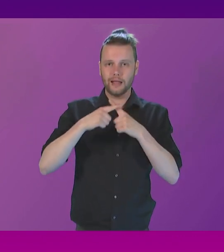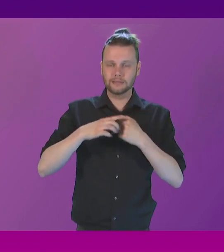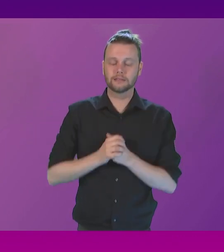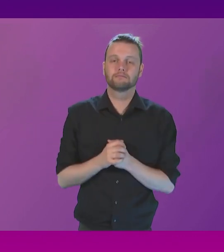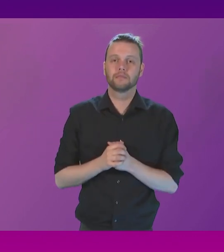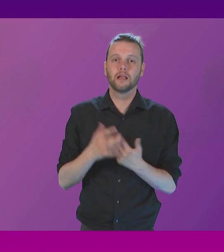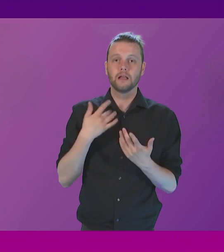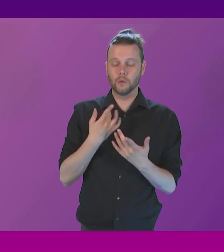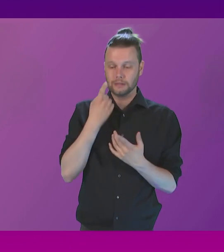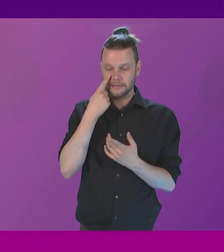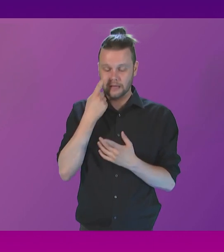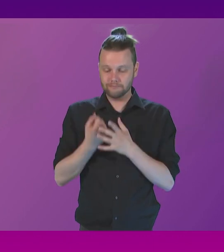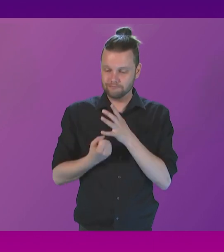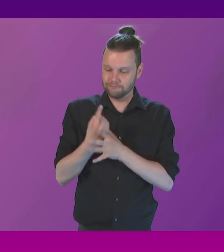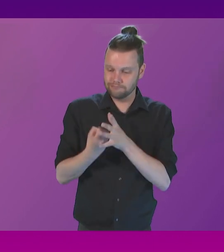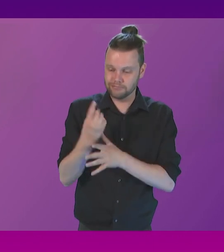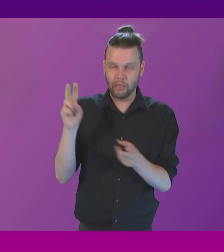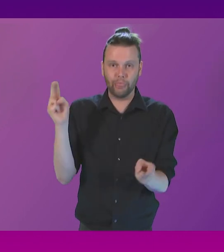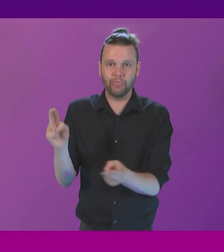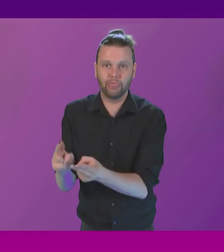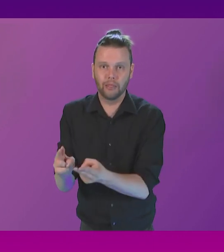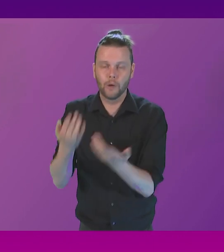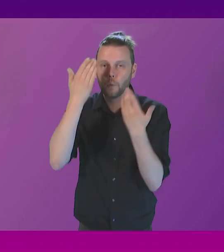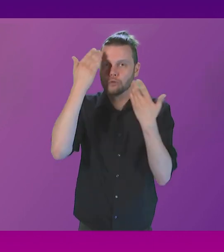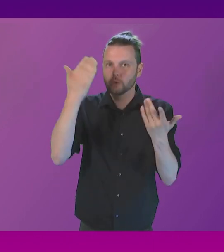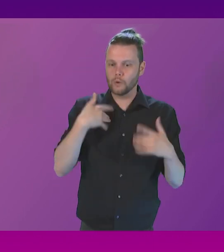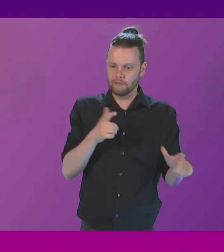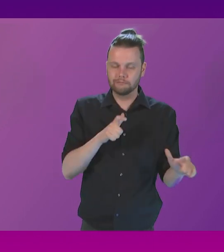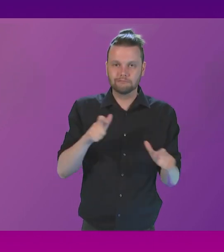the product is running out—and with no clear indication from the Health and Safety Executive